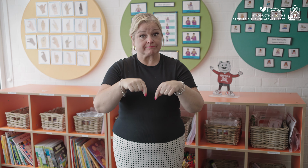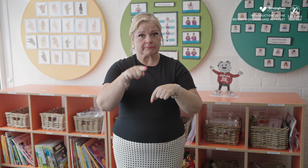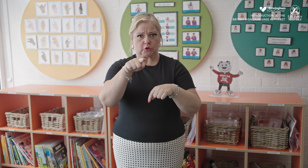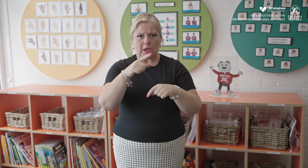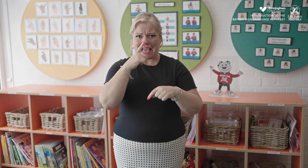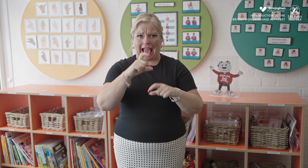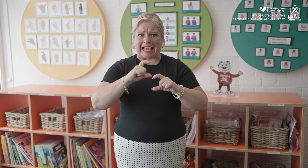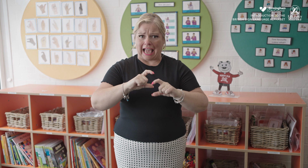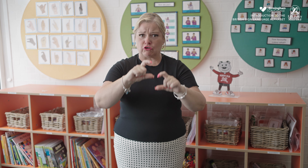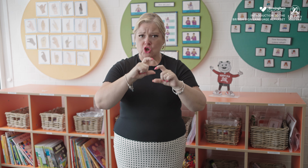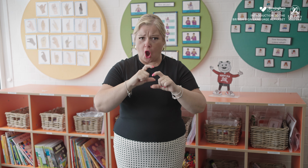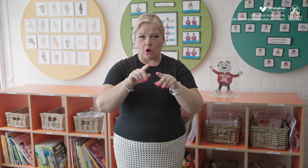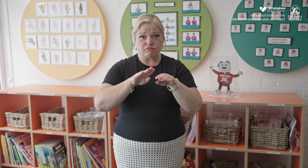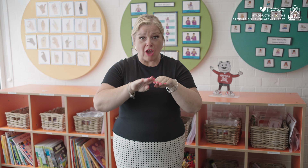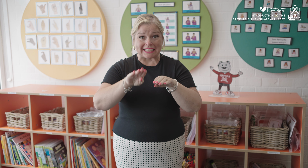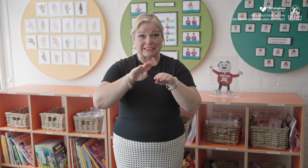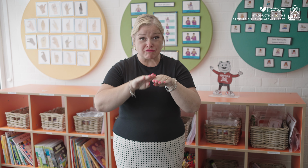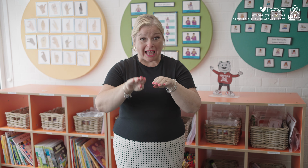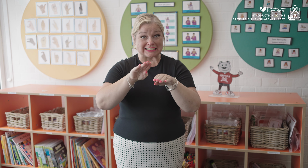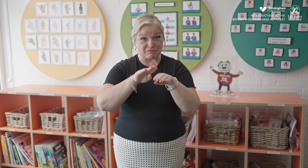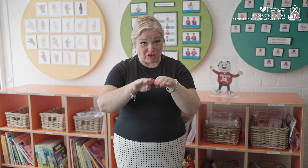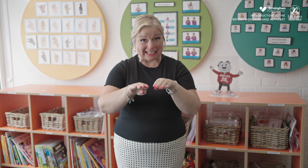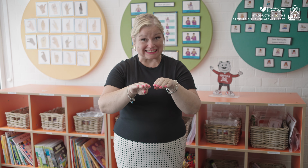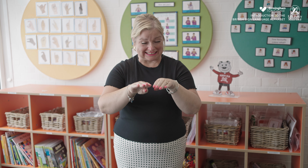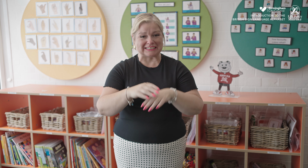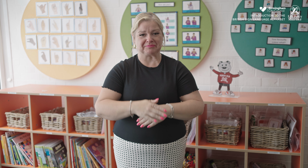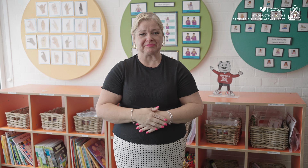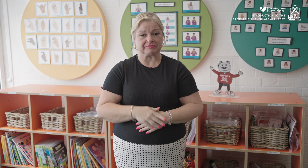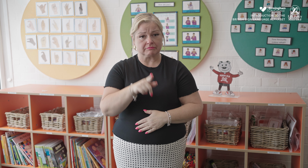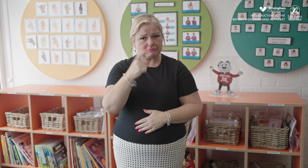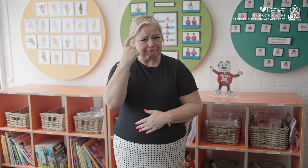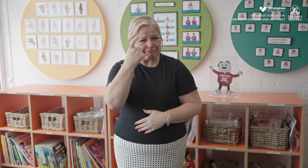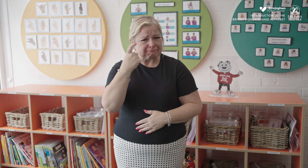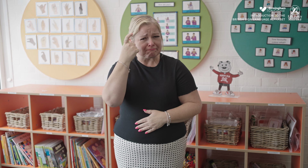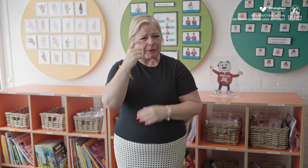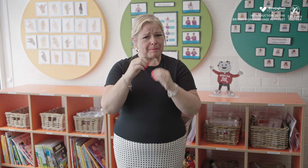Remember, this is just the beginning. Do keep coming back to the course if you want to keep practicing